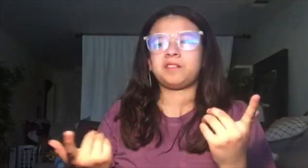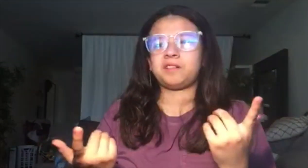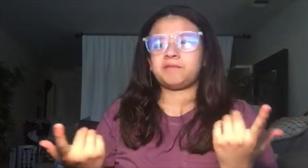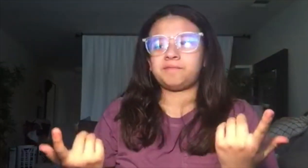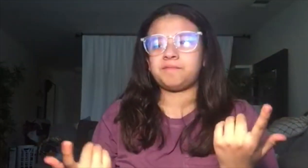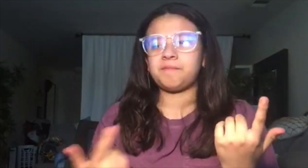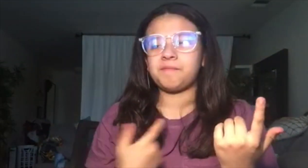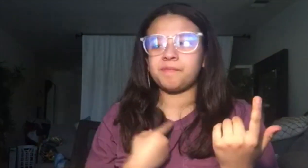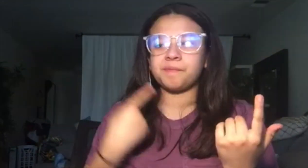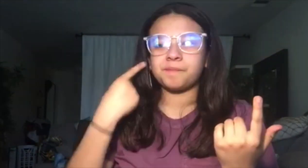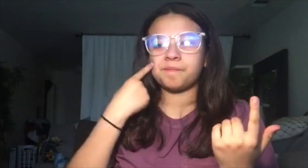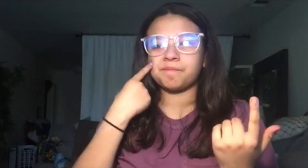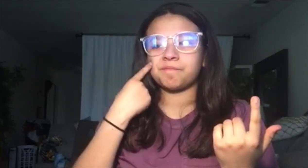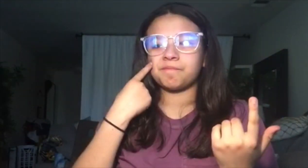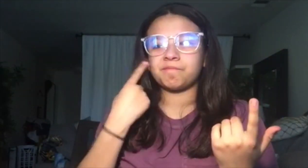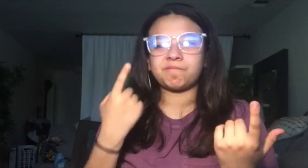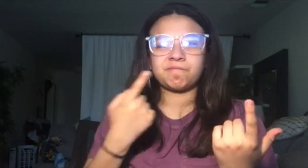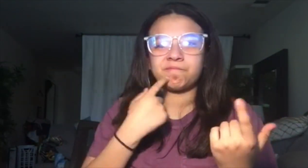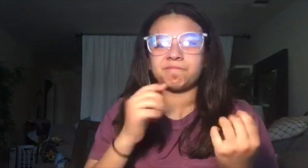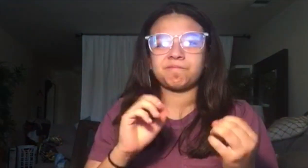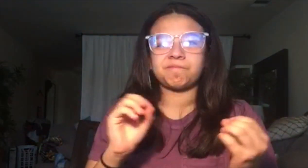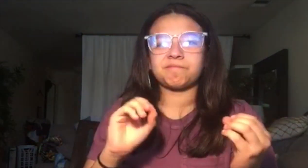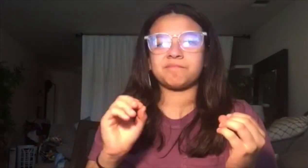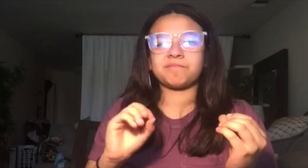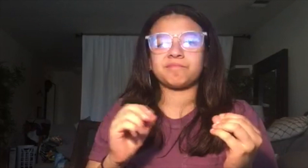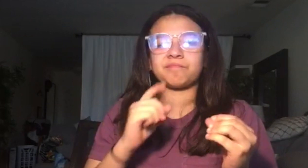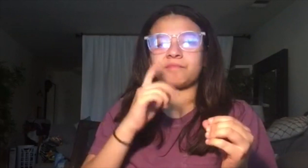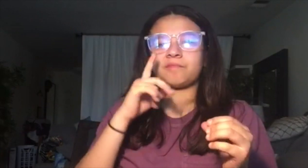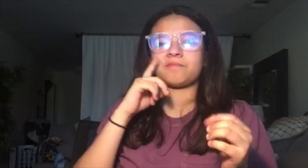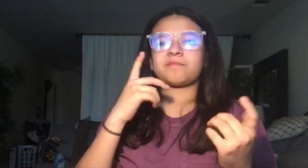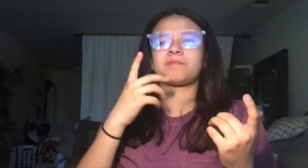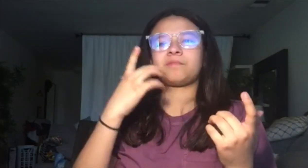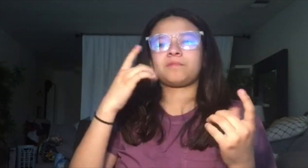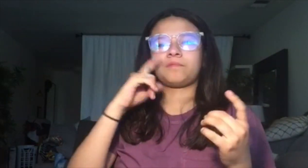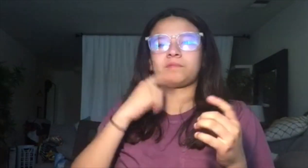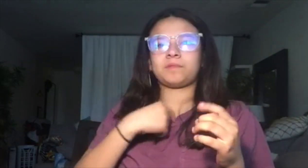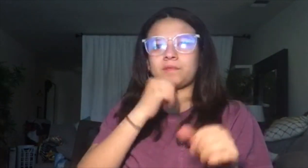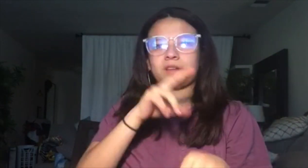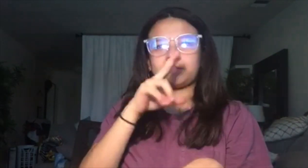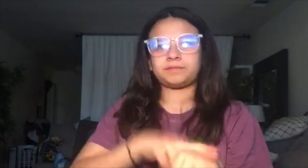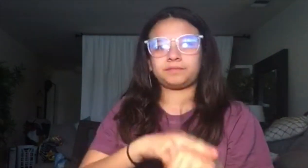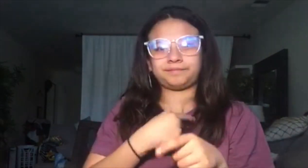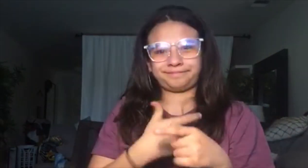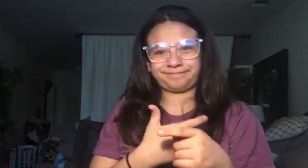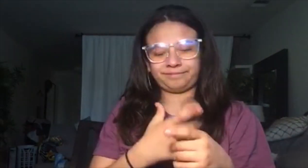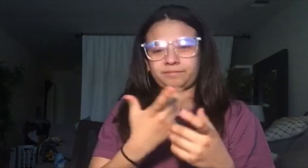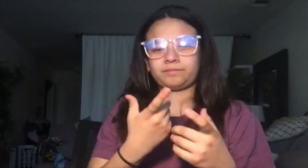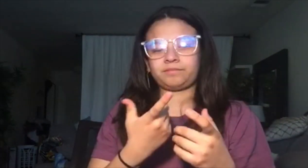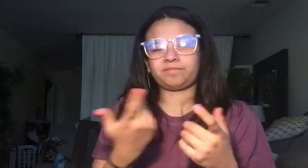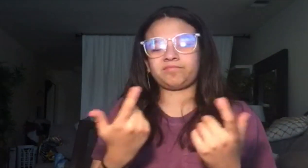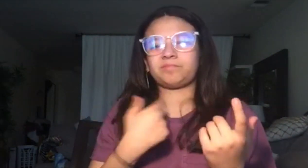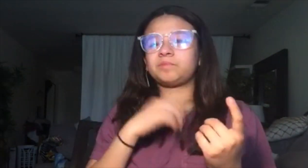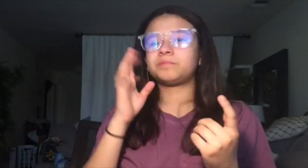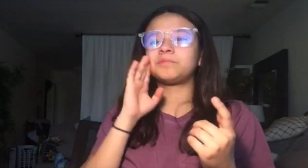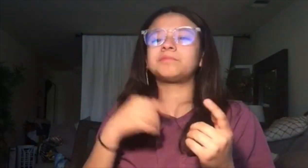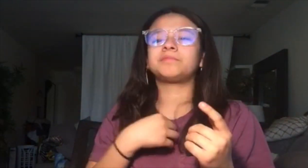I don't really have a favorite thing about distance learning. There's nothing really I have to say. It's just not normal for me to